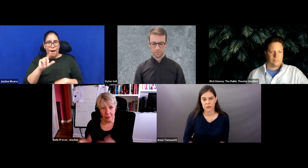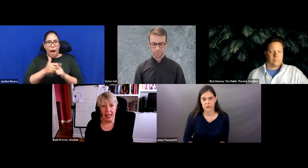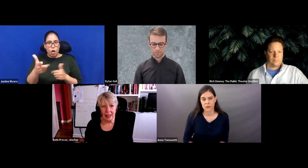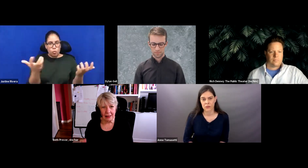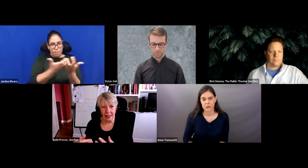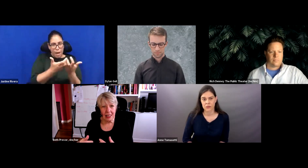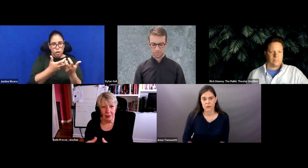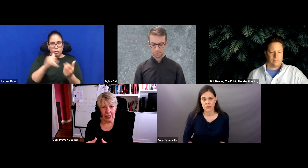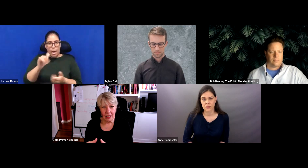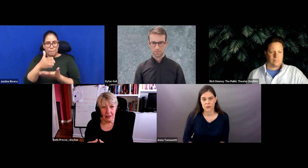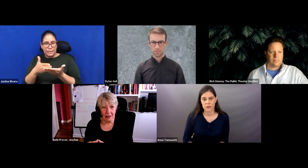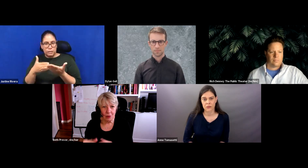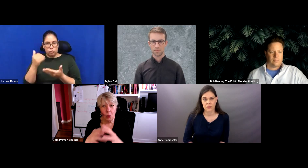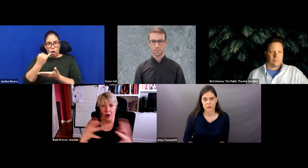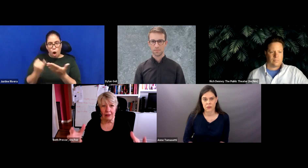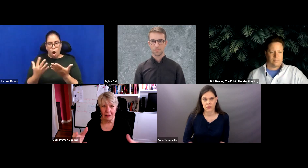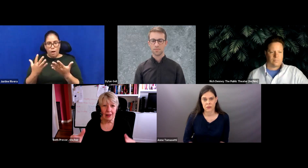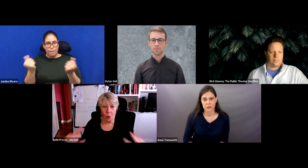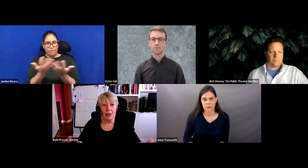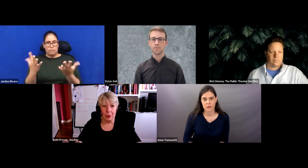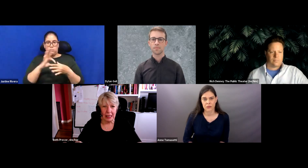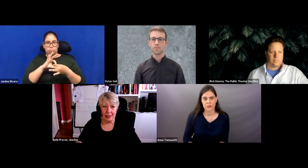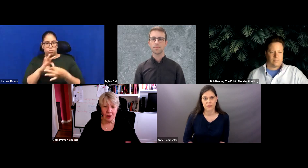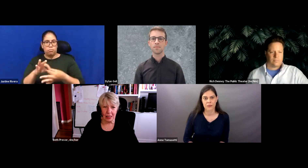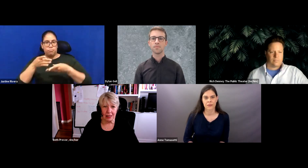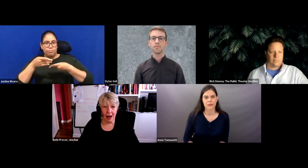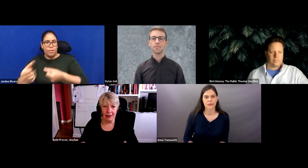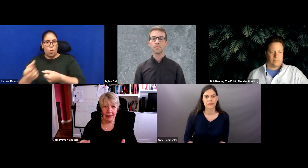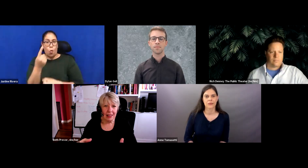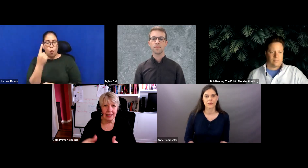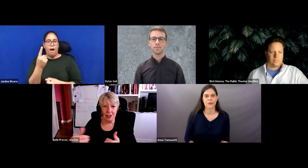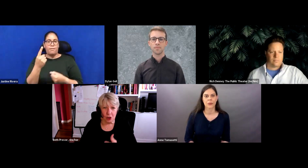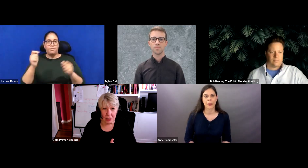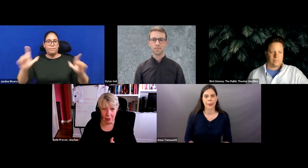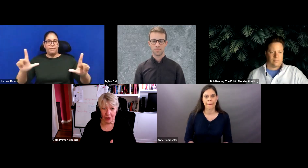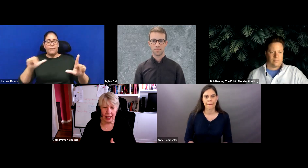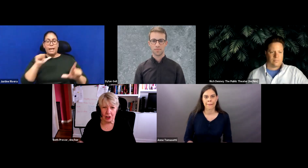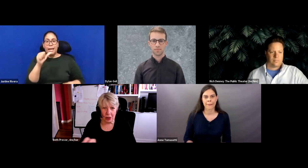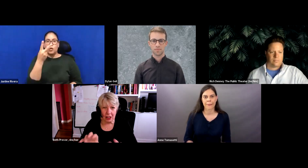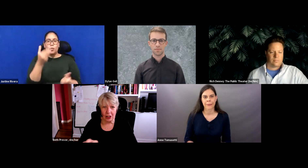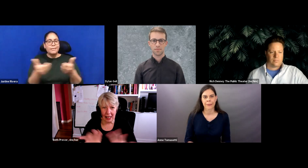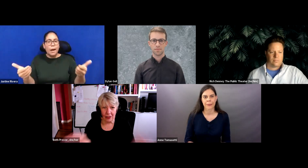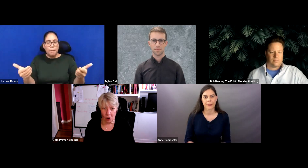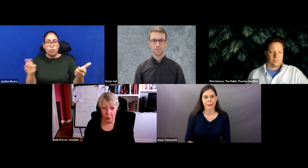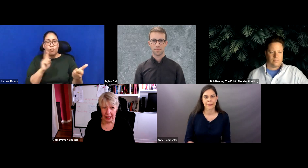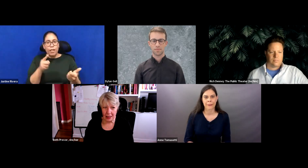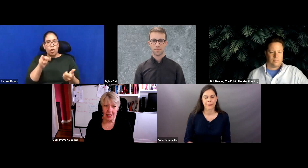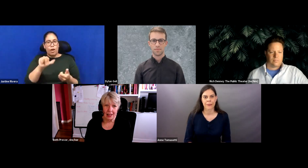to make it this seamless one piece. So it's not two separate things. You're really looking at the whole piece.